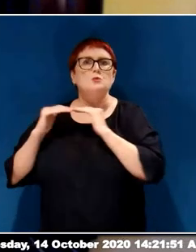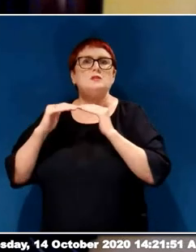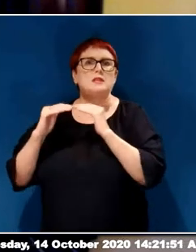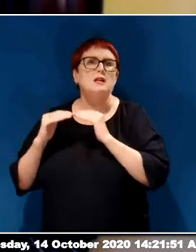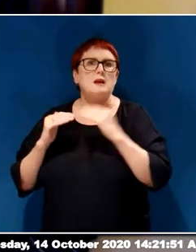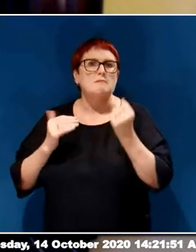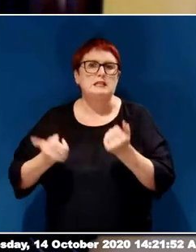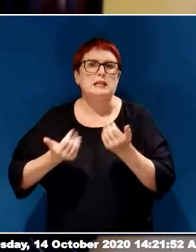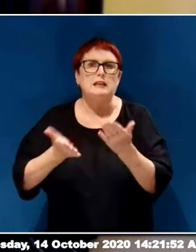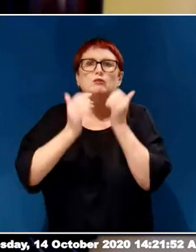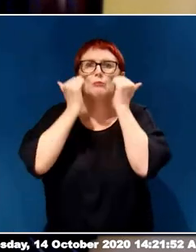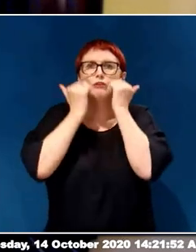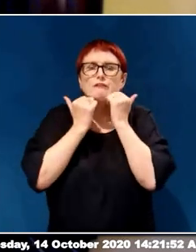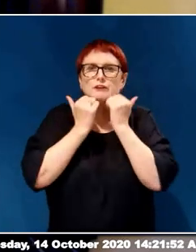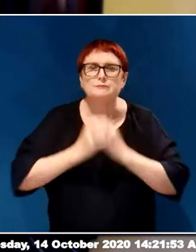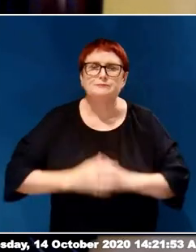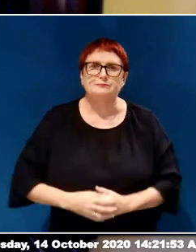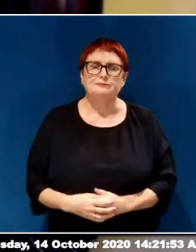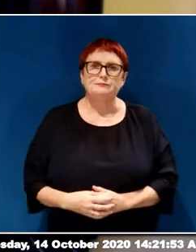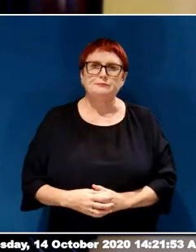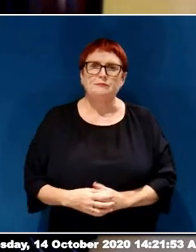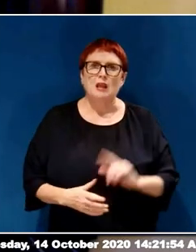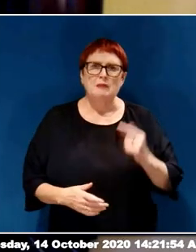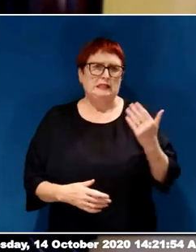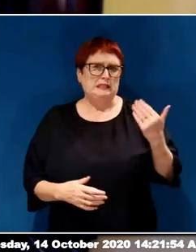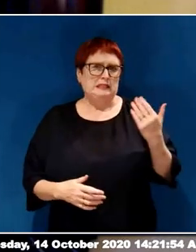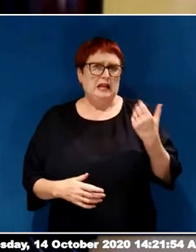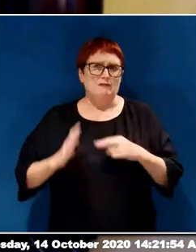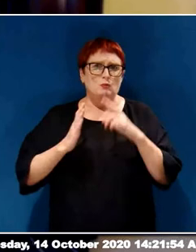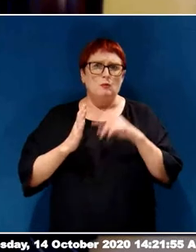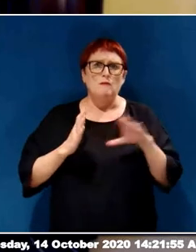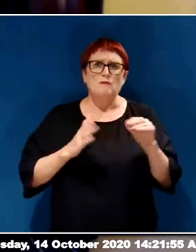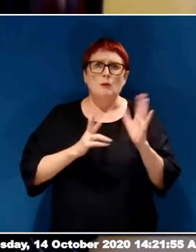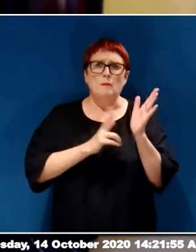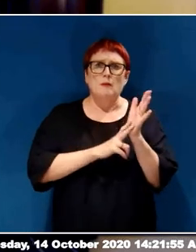Victorian Auditor-General who looked at professional learning for teachers, and